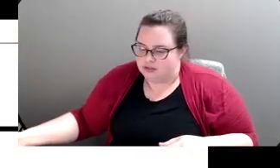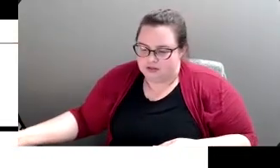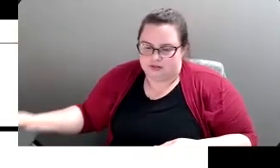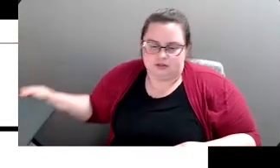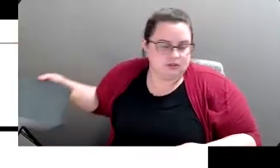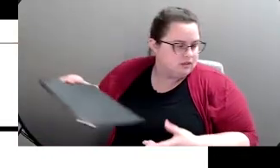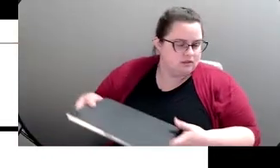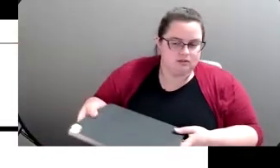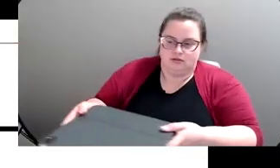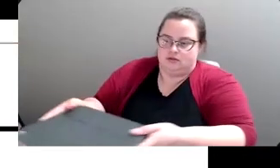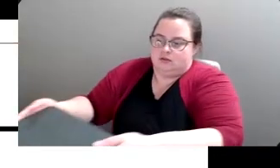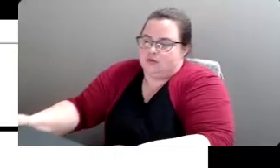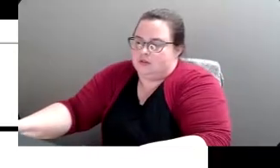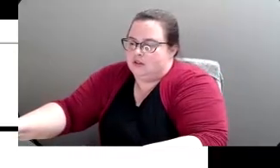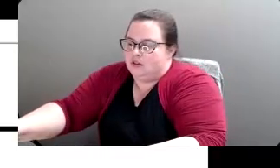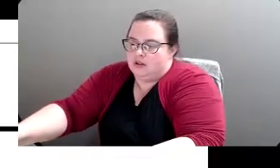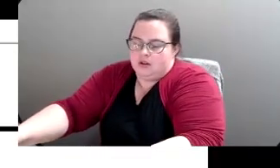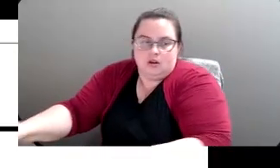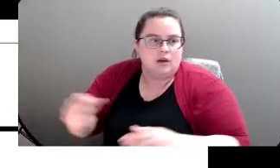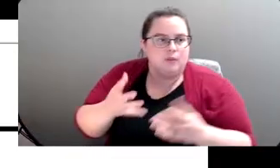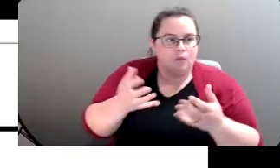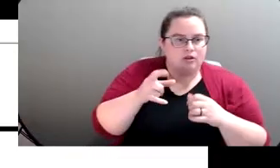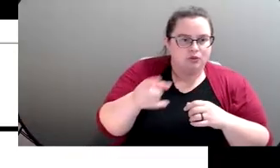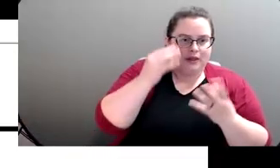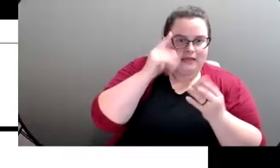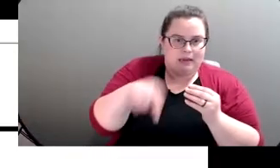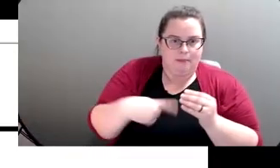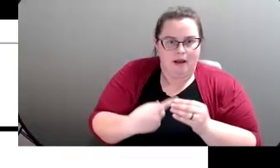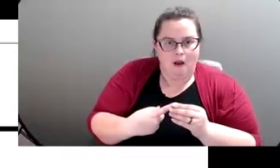you know, think about, some of those things